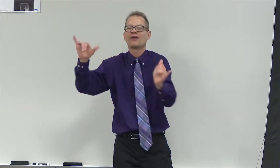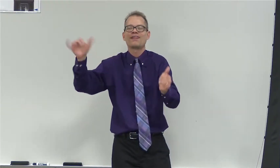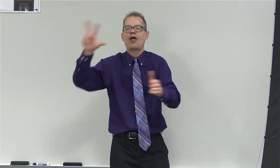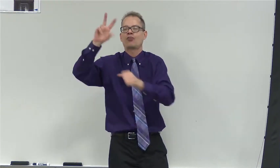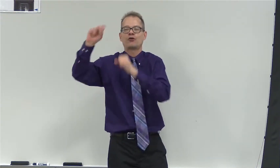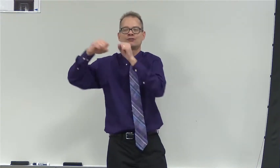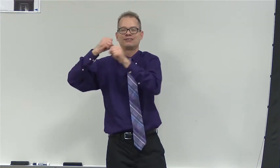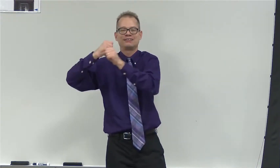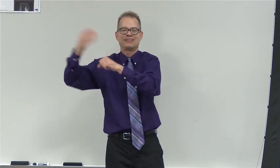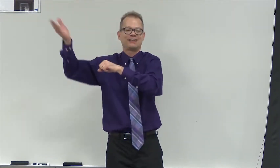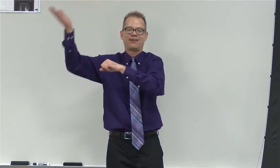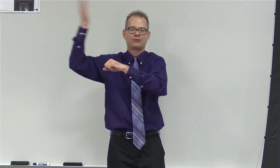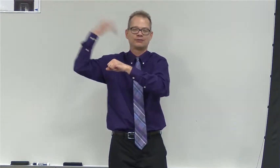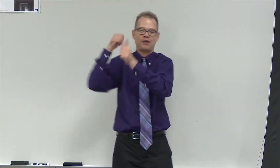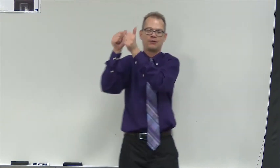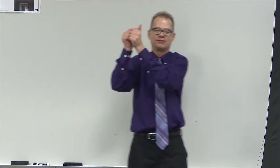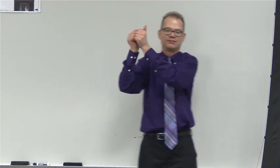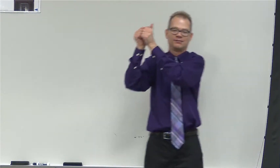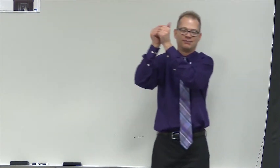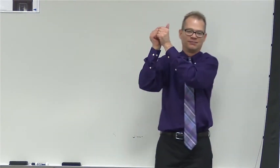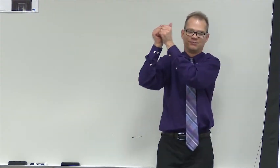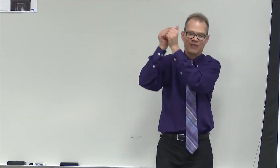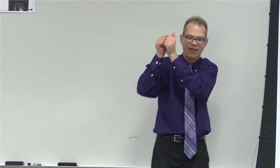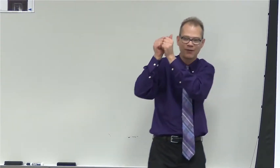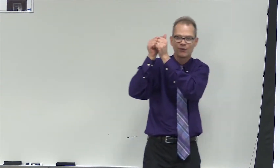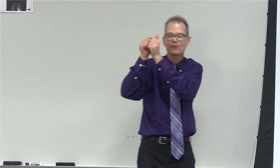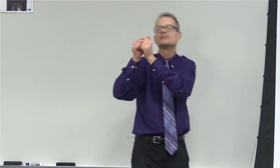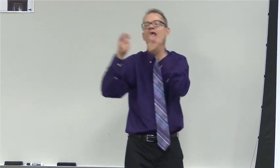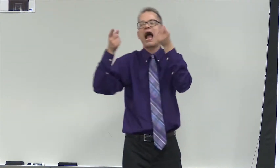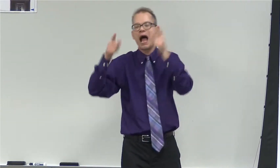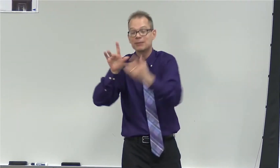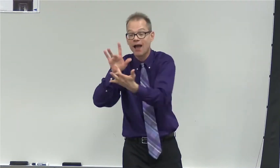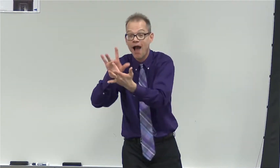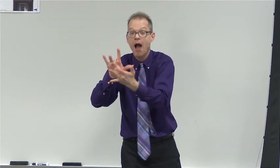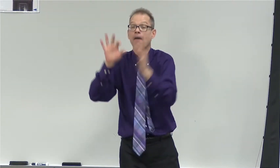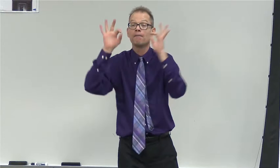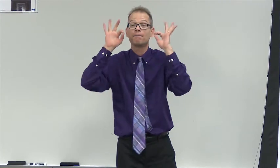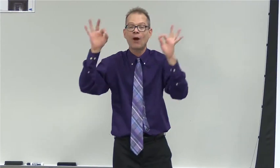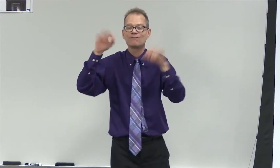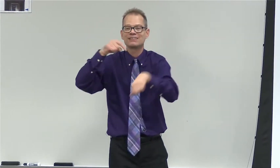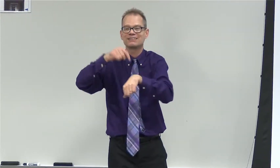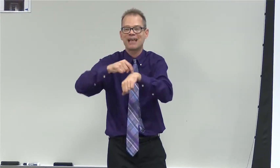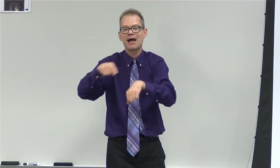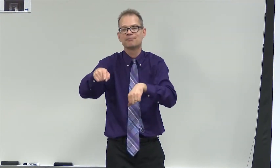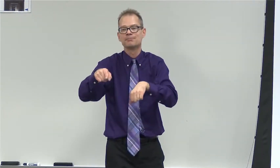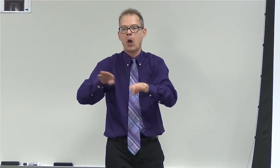Um...They went to medical school together 30-some years ago, and so he contacted this person,